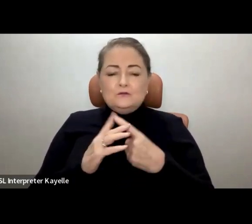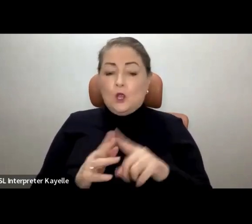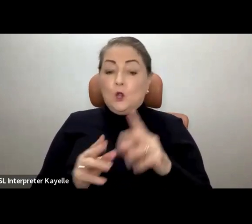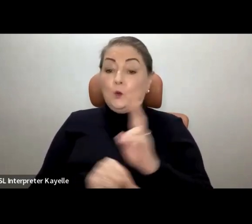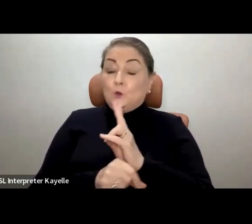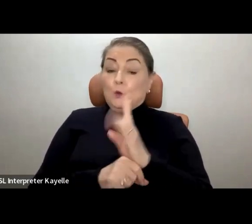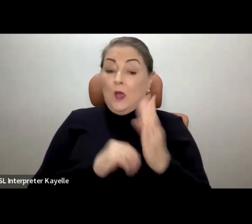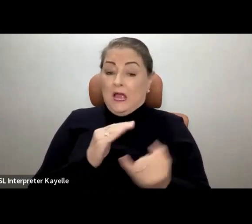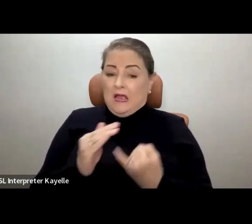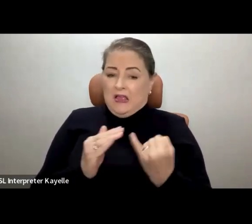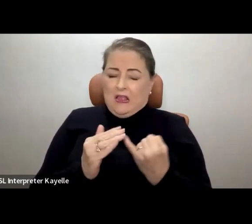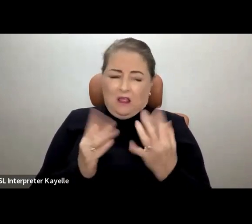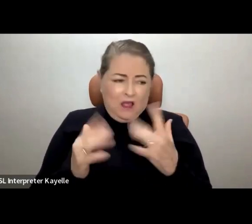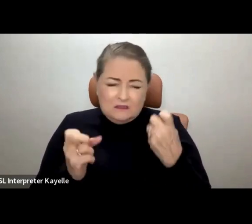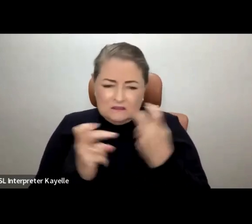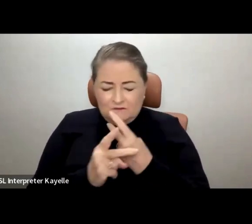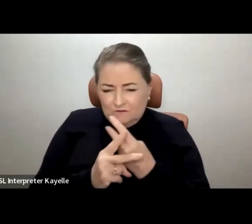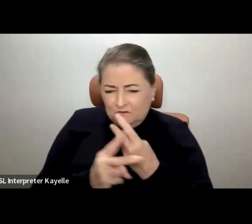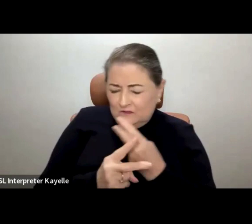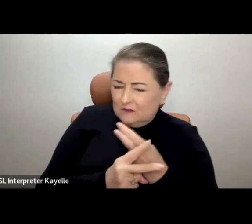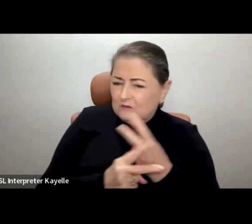It's like, let's figure out how to make some some good films